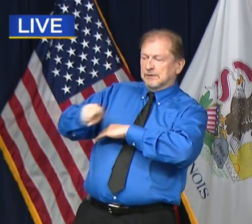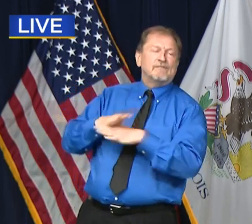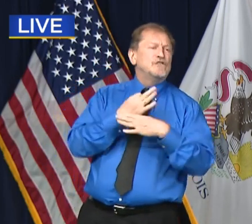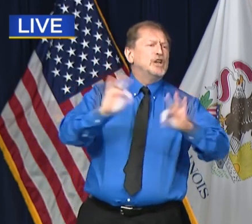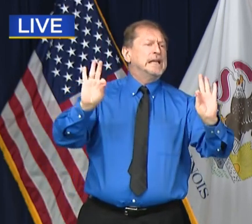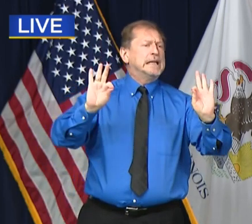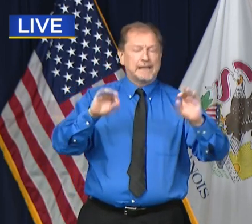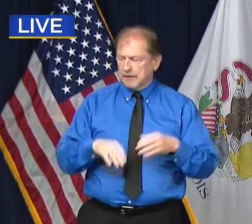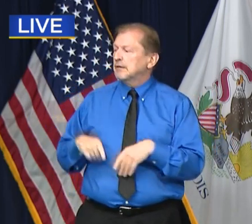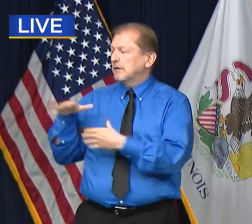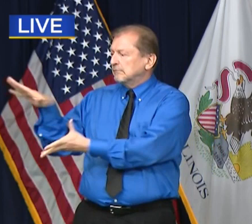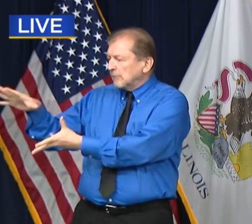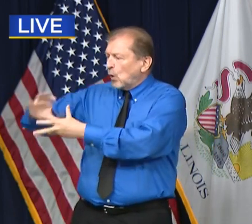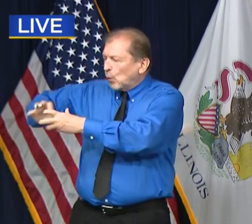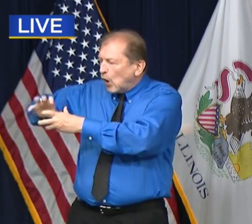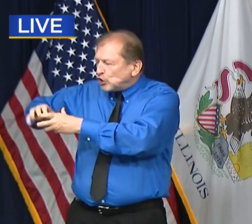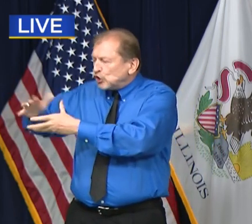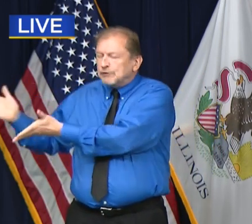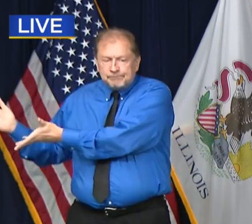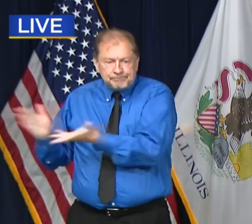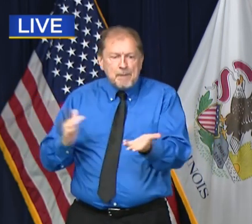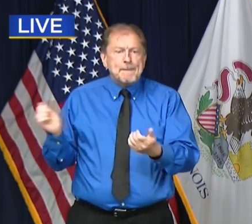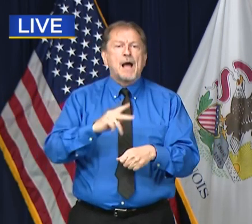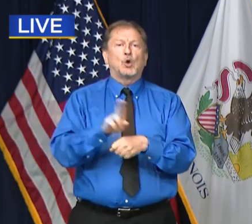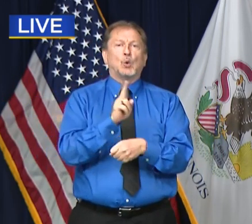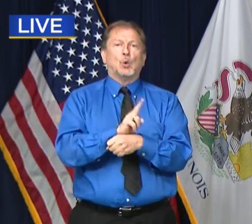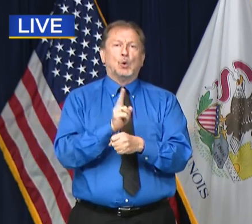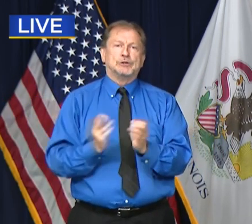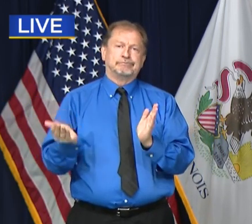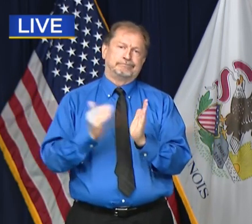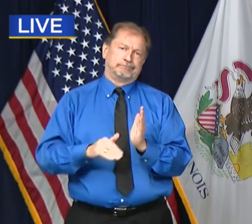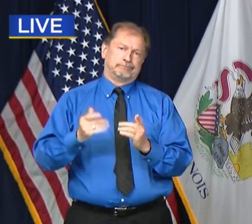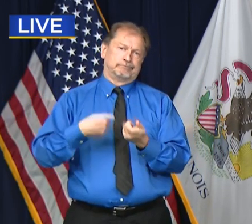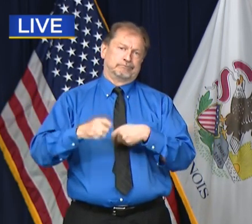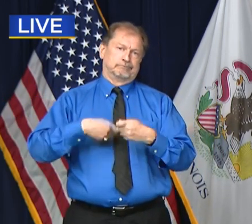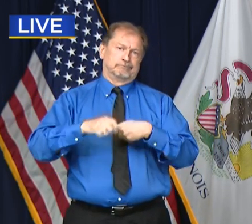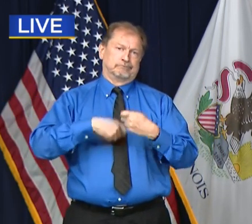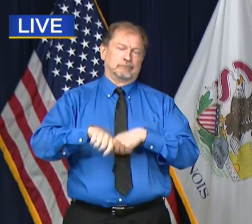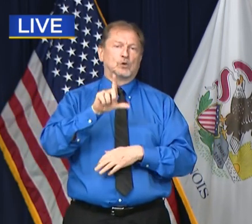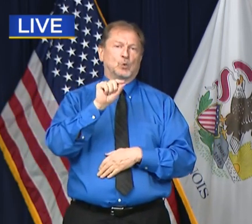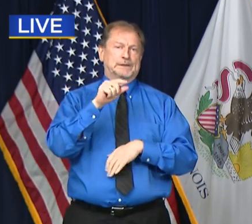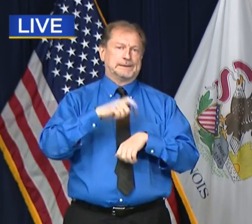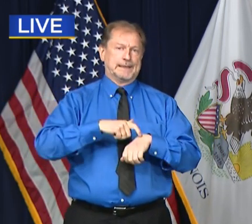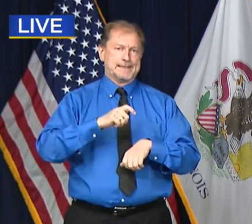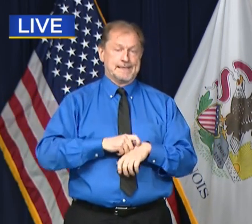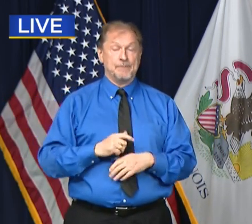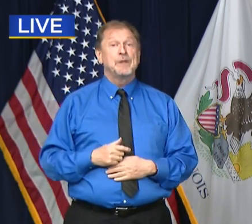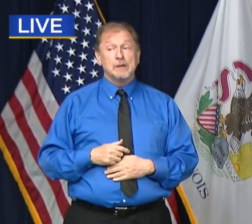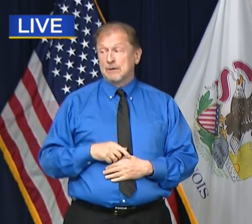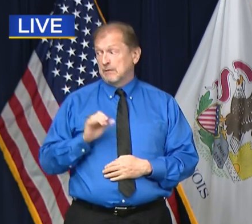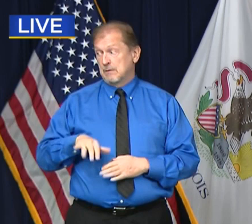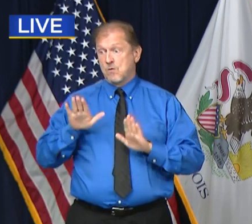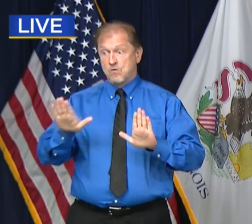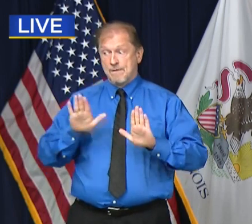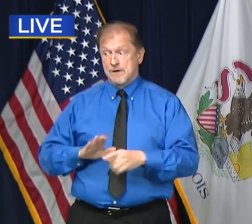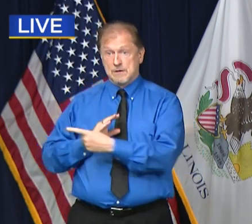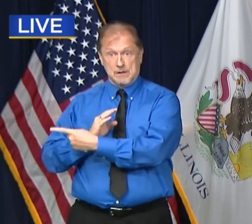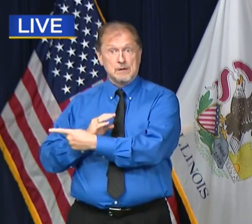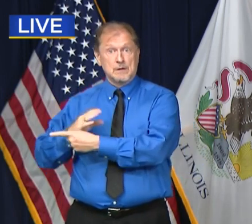I WANT TO ENCOURAGE FACILITIES THAT HAVE MASKS TO SEND THEM FOR DECONTAMINATION TO OUR